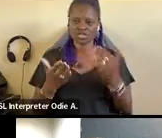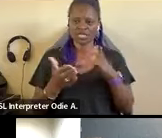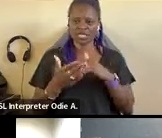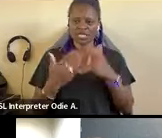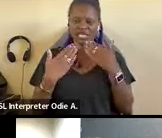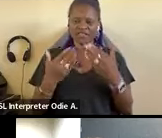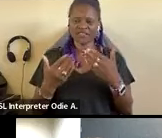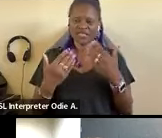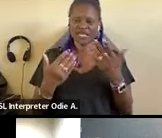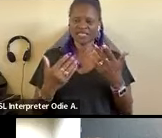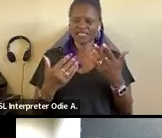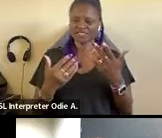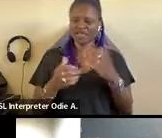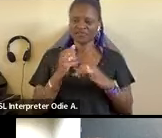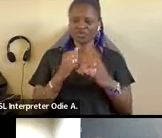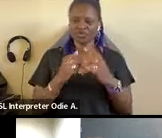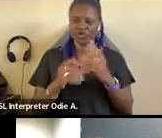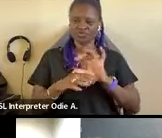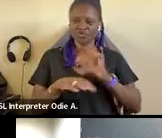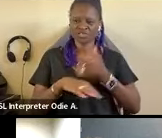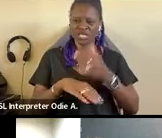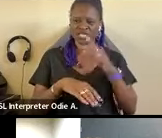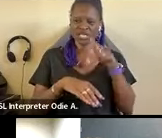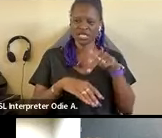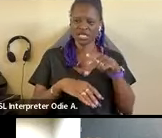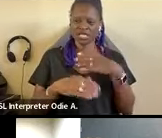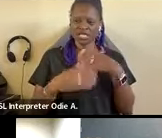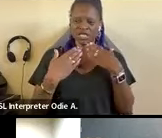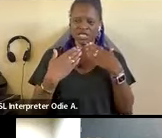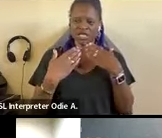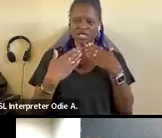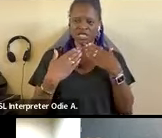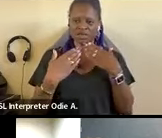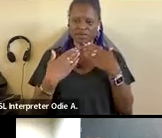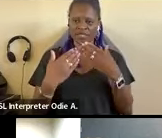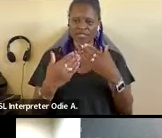helped put this together today, including Anthony, our Spanish